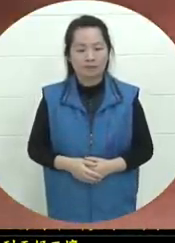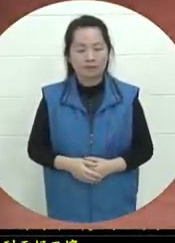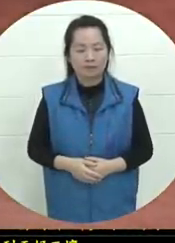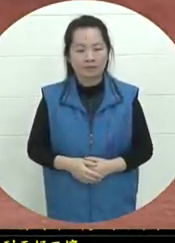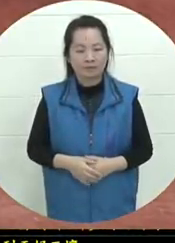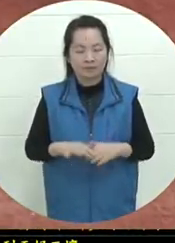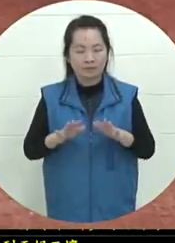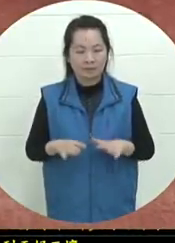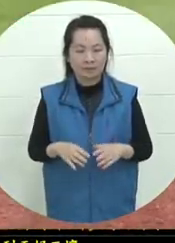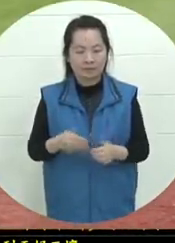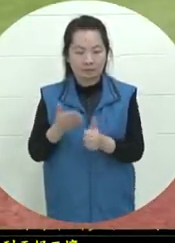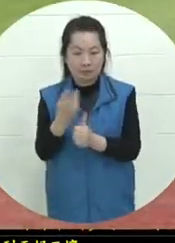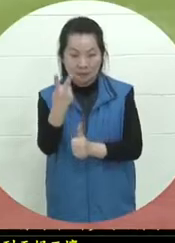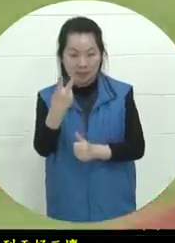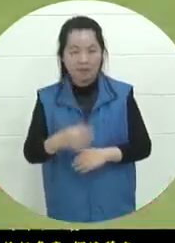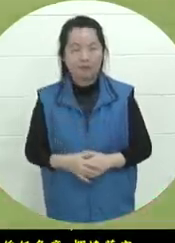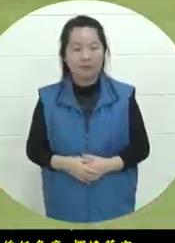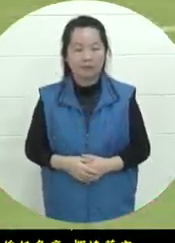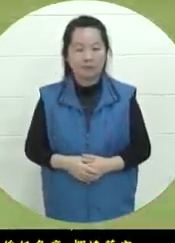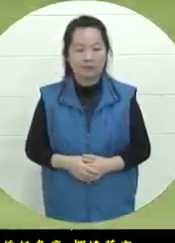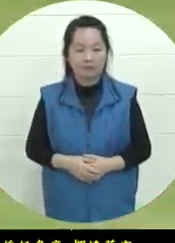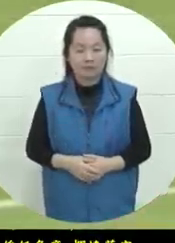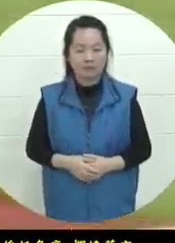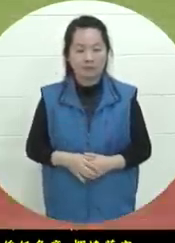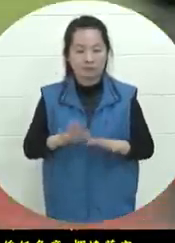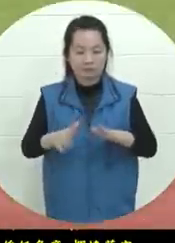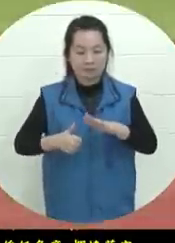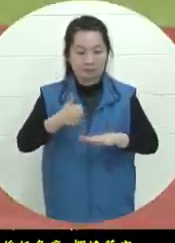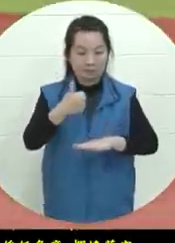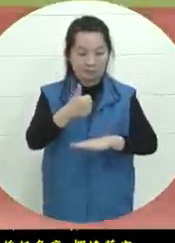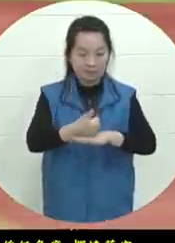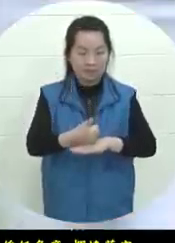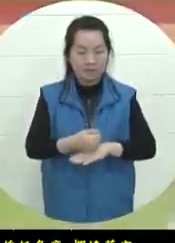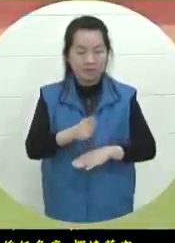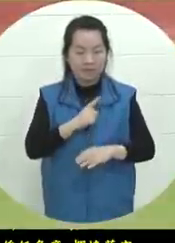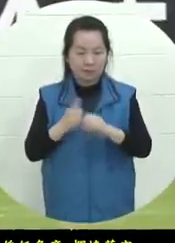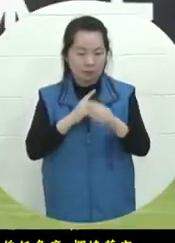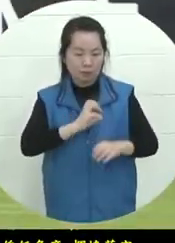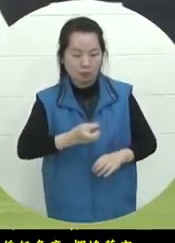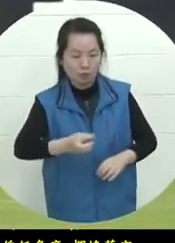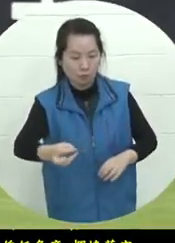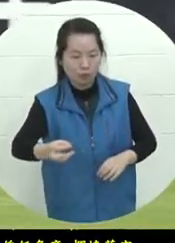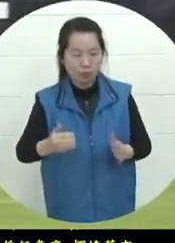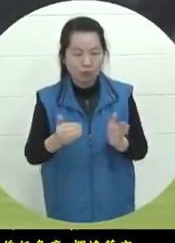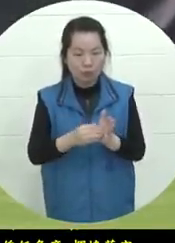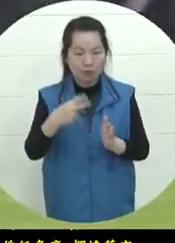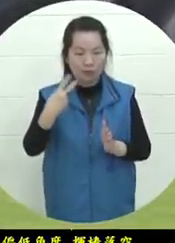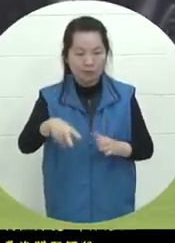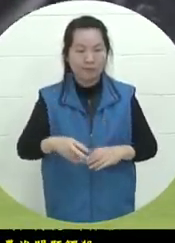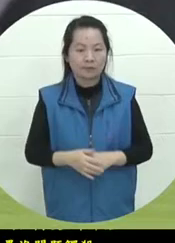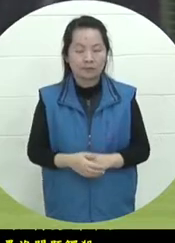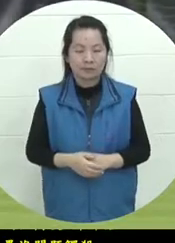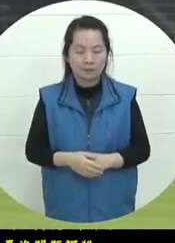formation with two outs, the injured player came on and created a ground ball. Then there was another successful bait ball